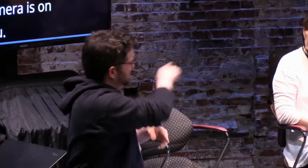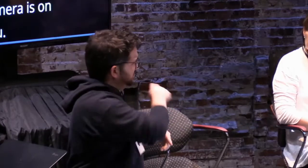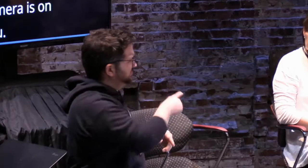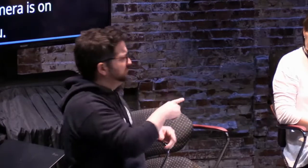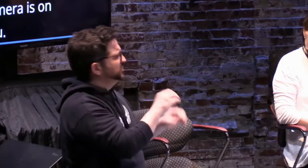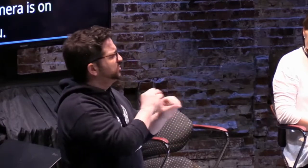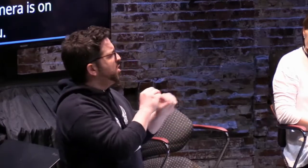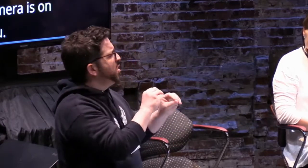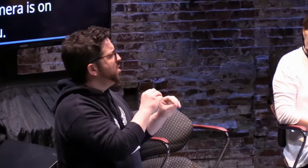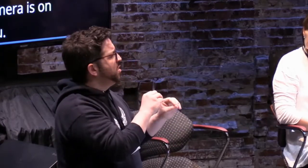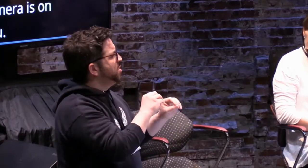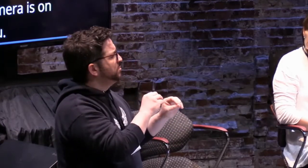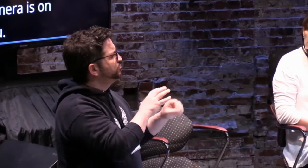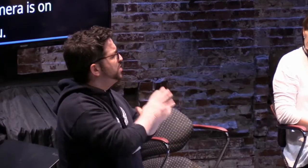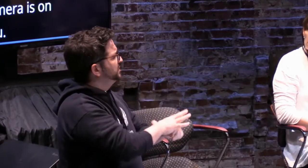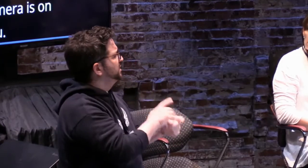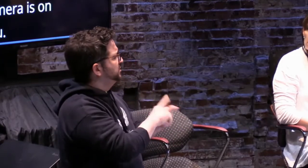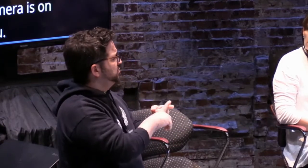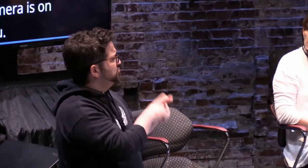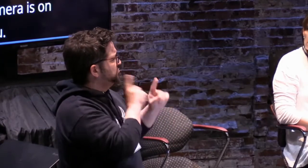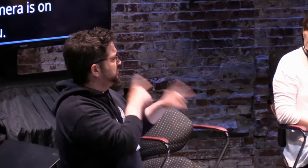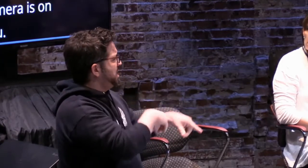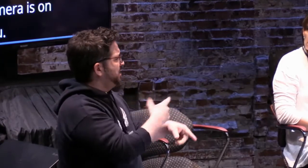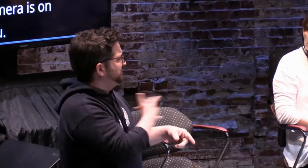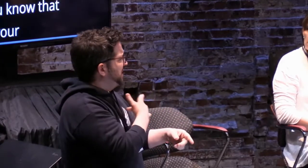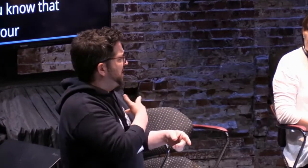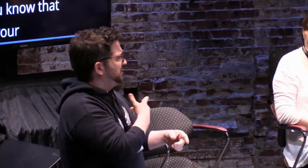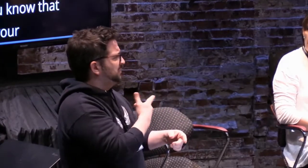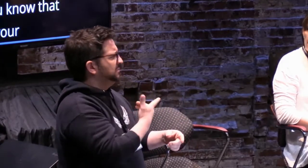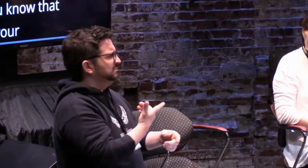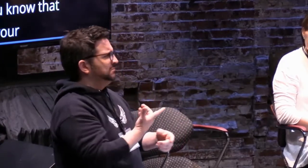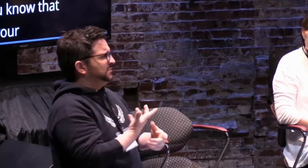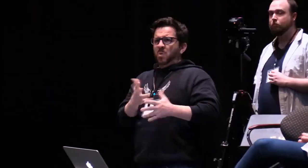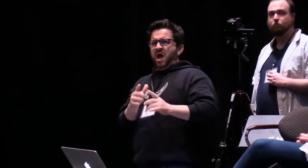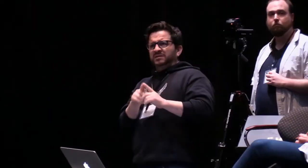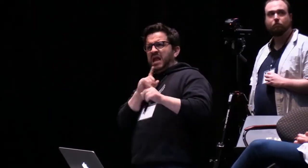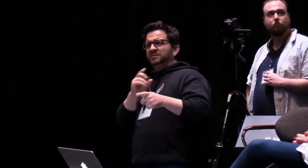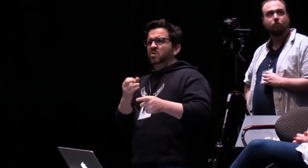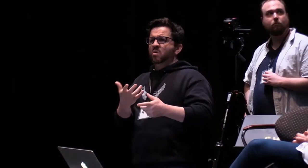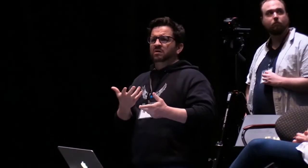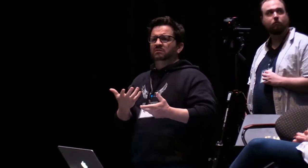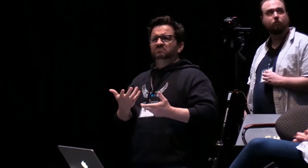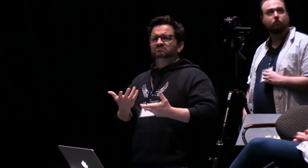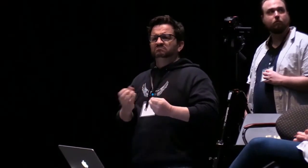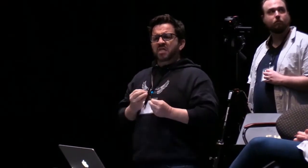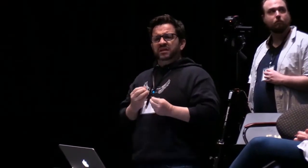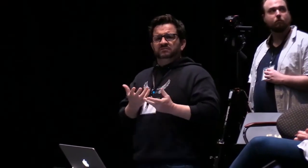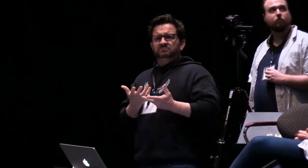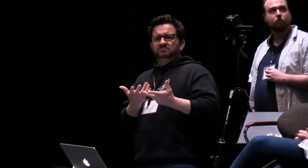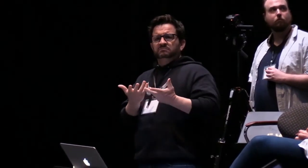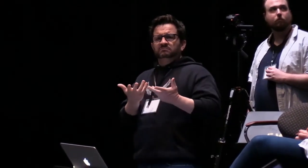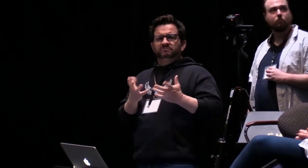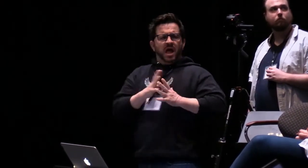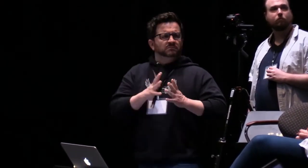There's no pressure to answer these questions. If you don't wanna answer these questions,